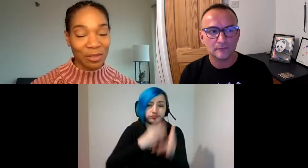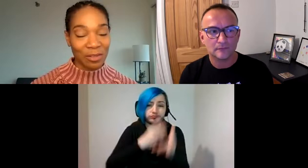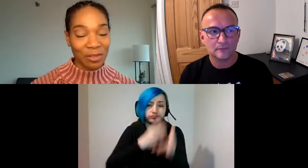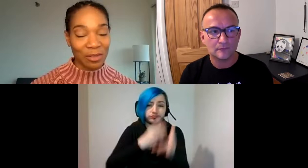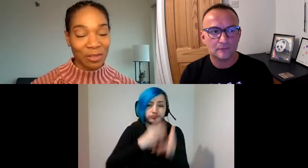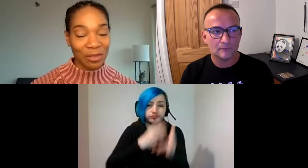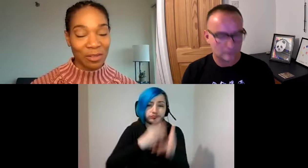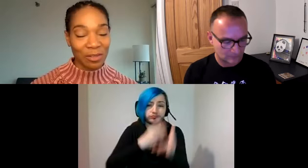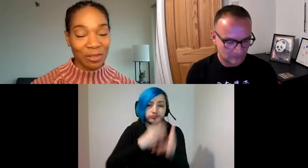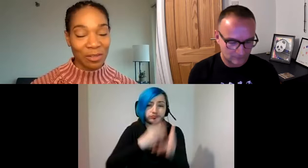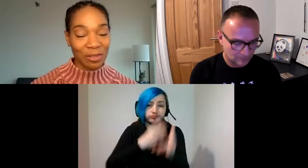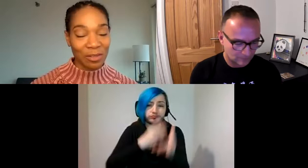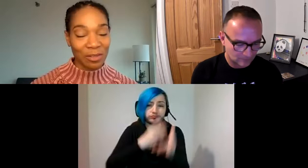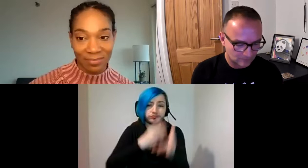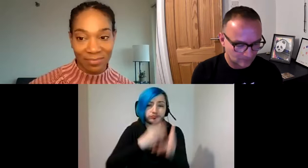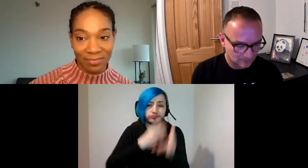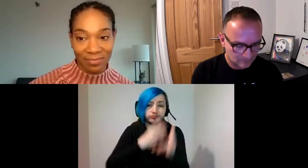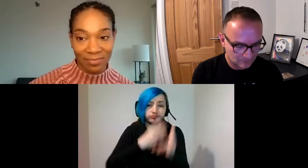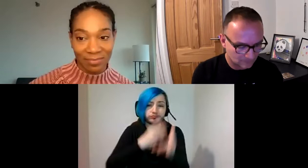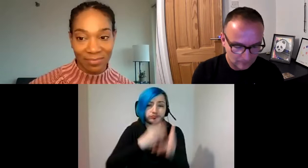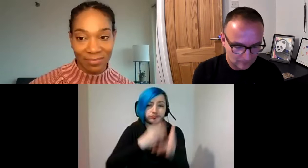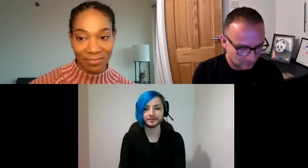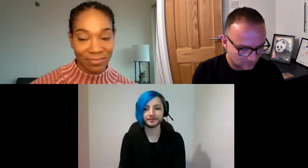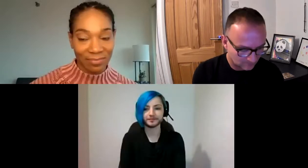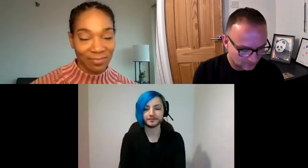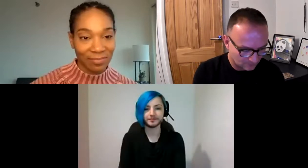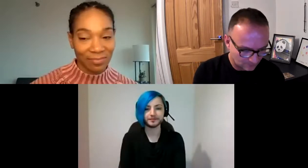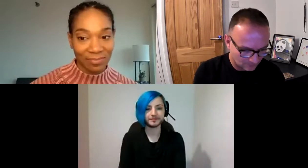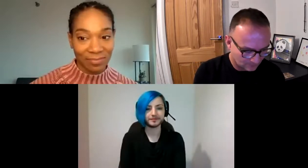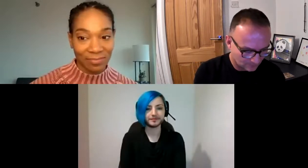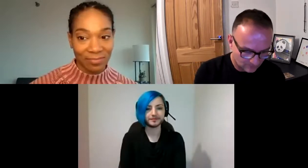There is one question somebody was wanting to